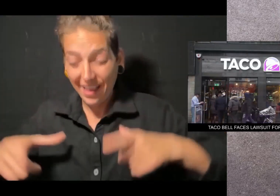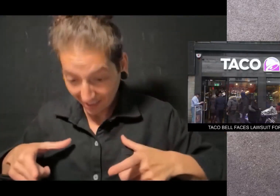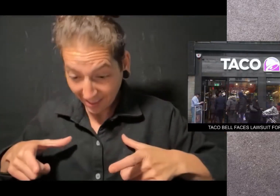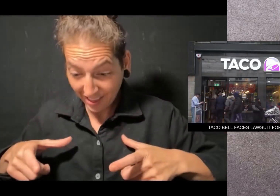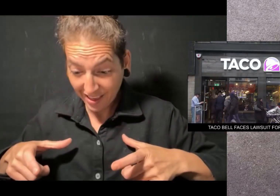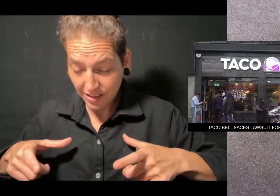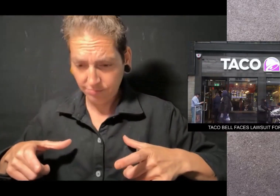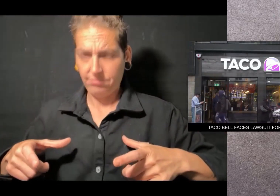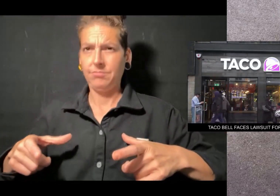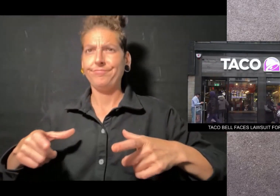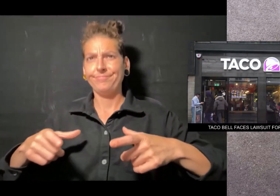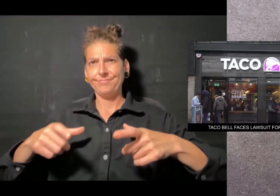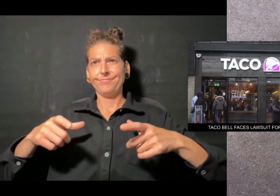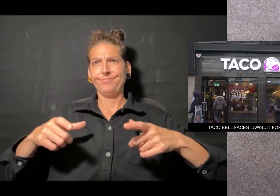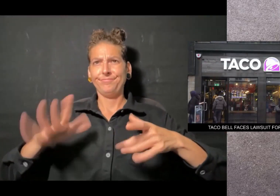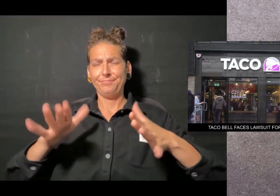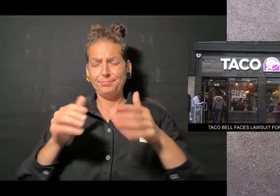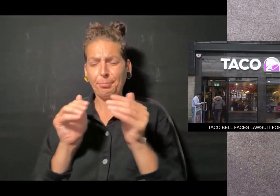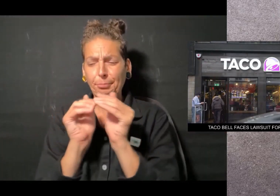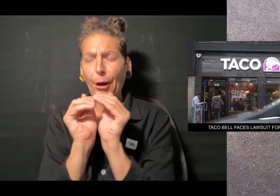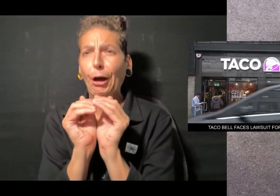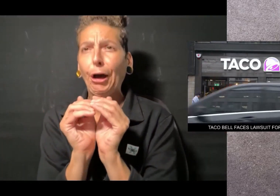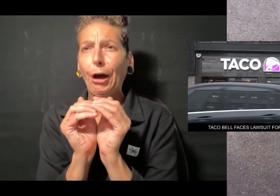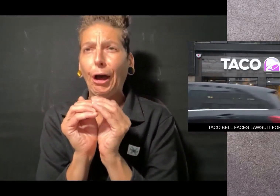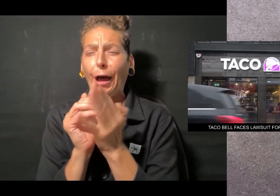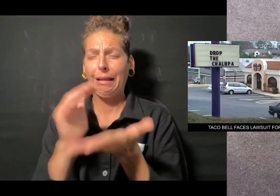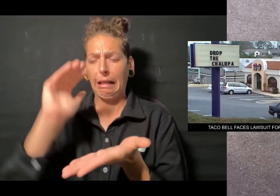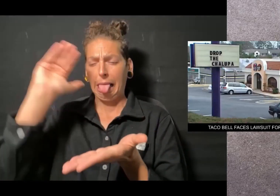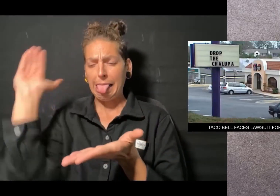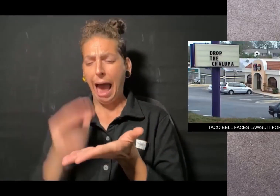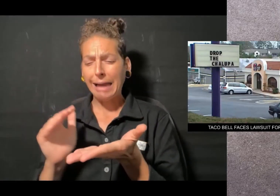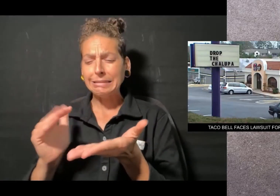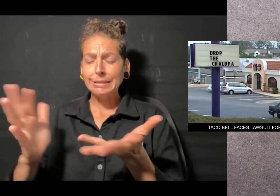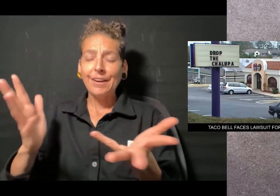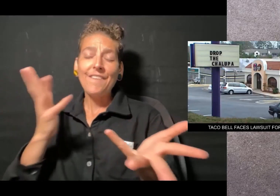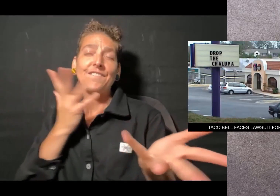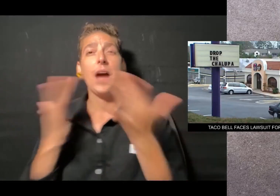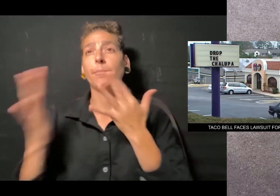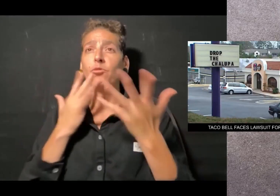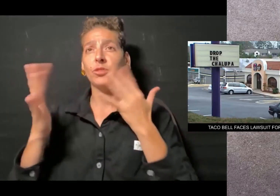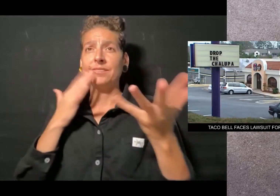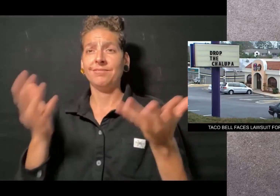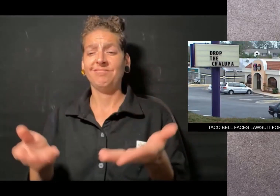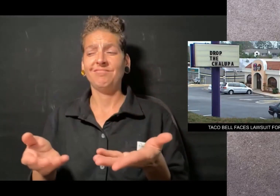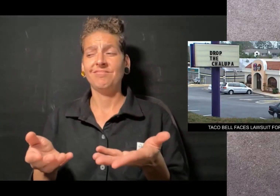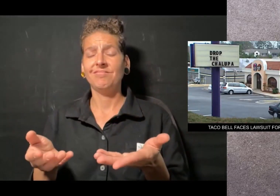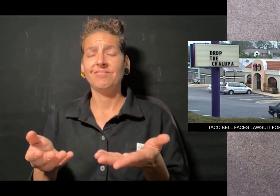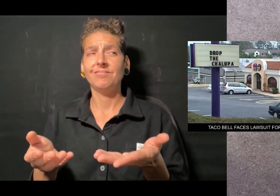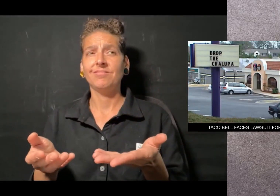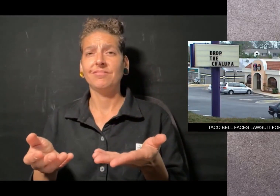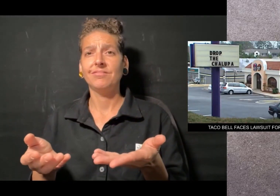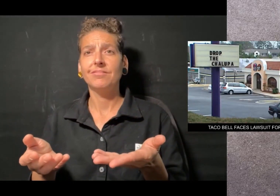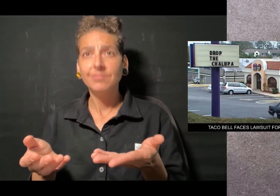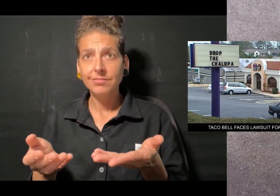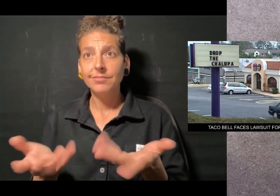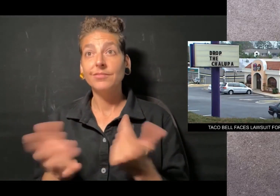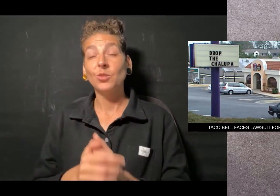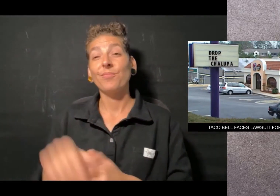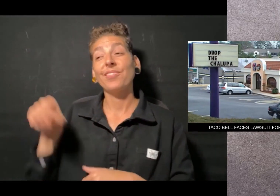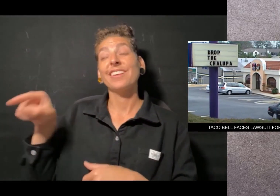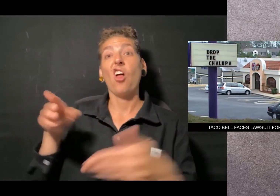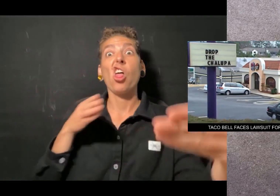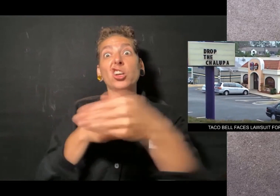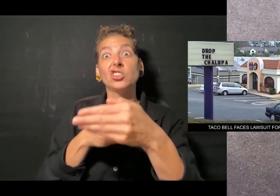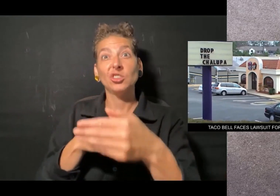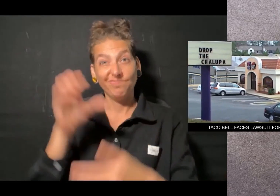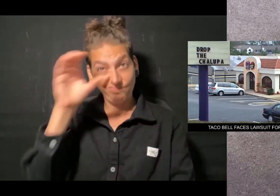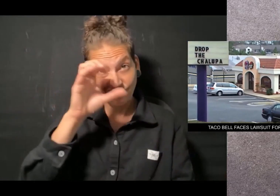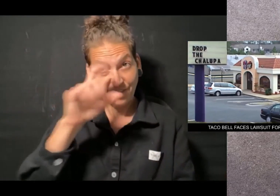he then compared it to actual pictures of the food with smaller less vibrant food the